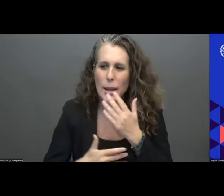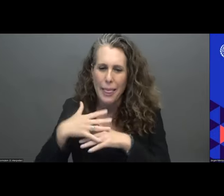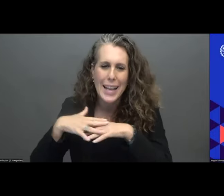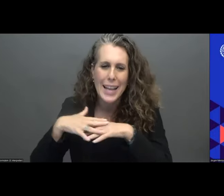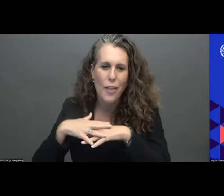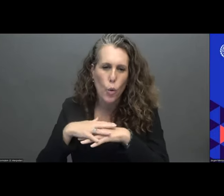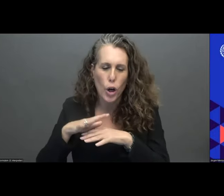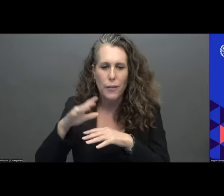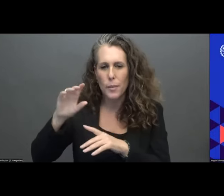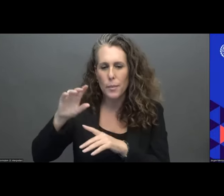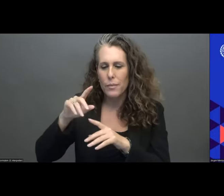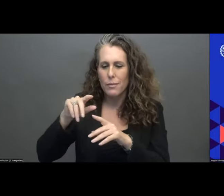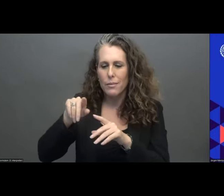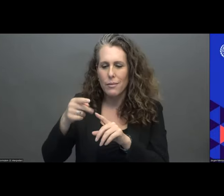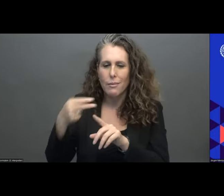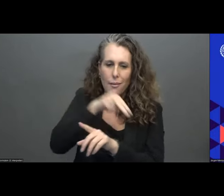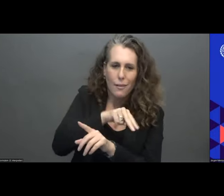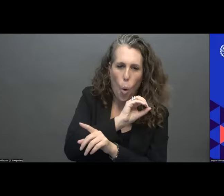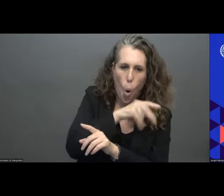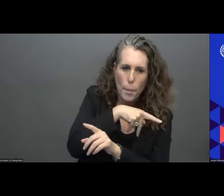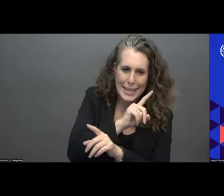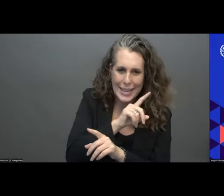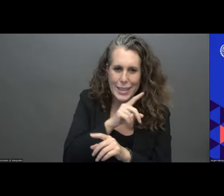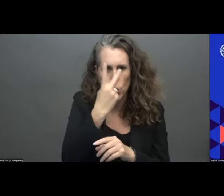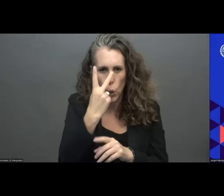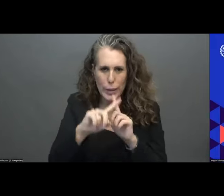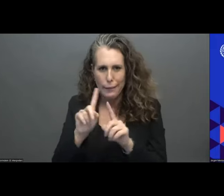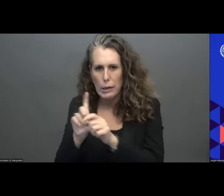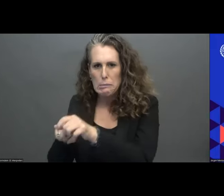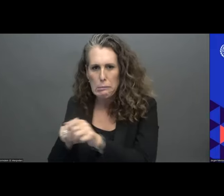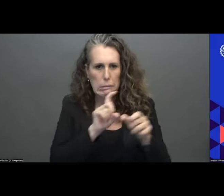of persons with disabilities. 16:04:53 So what, what I will do I will ask